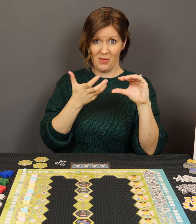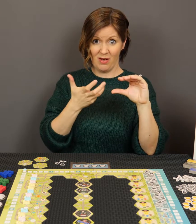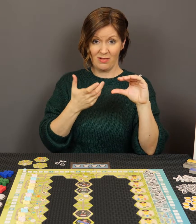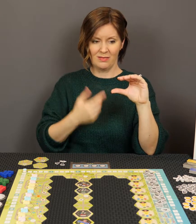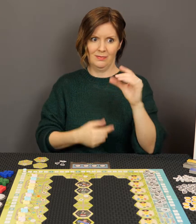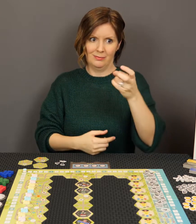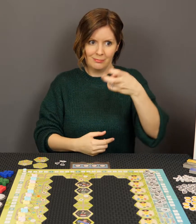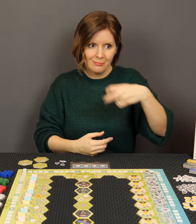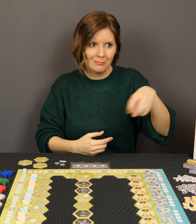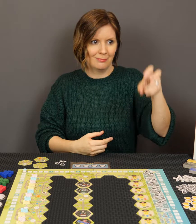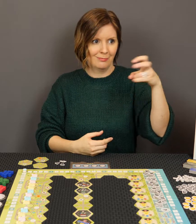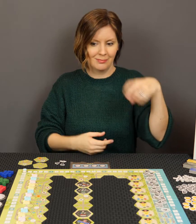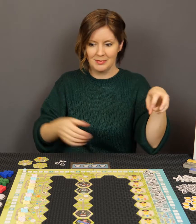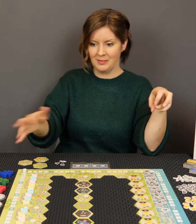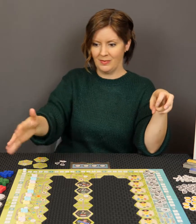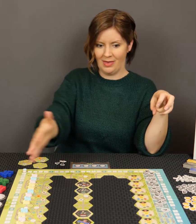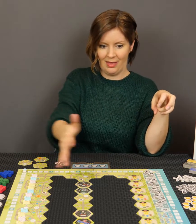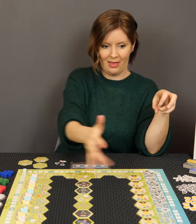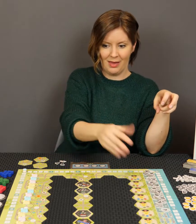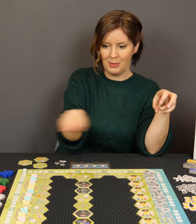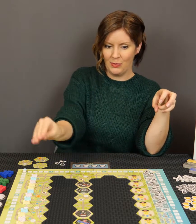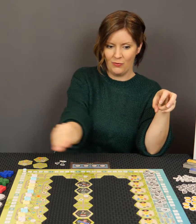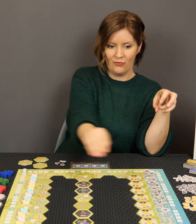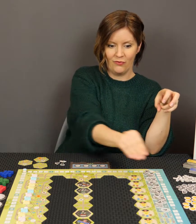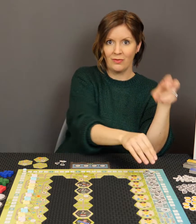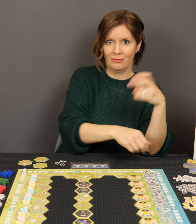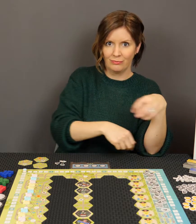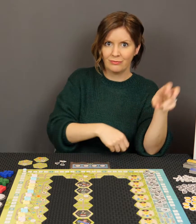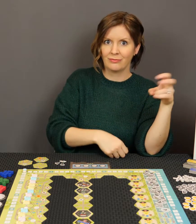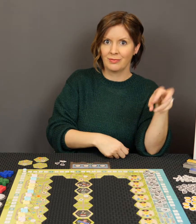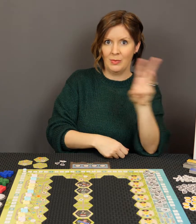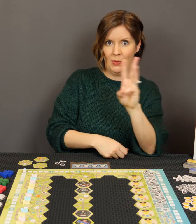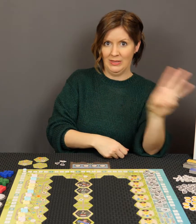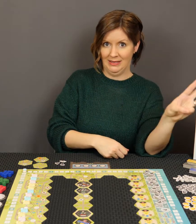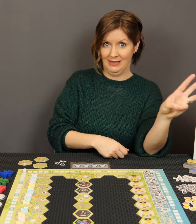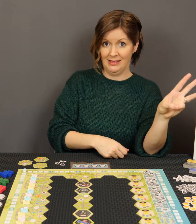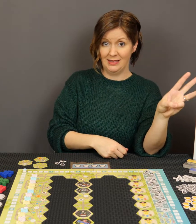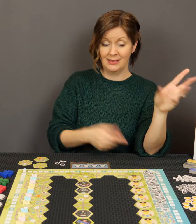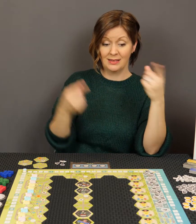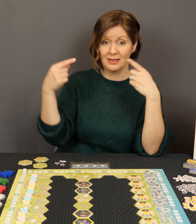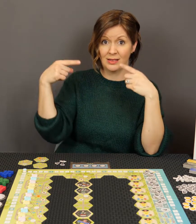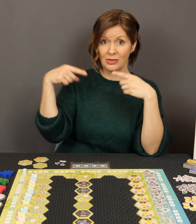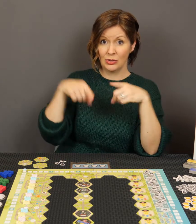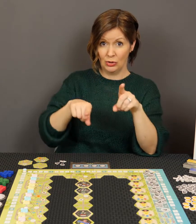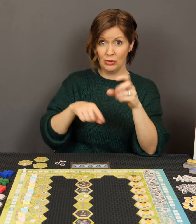And then you want the train to travel all the way out west.